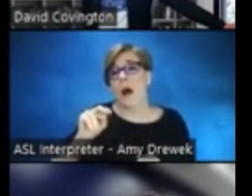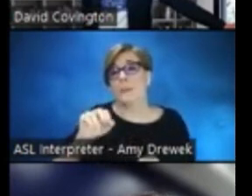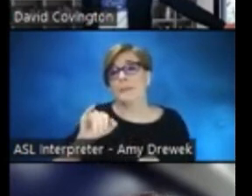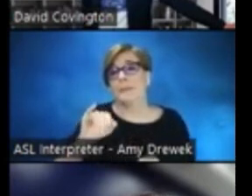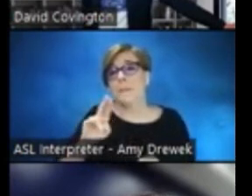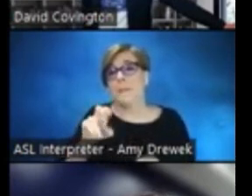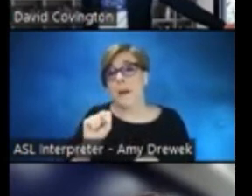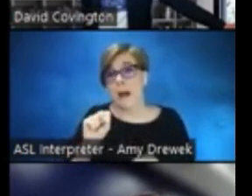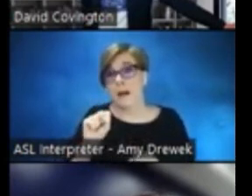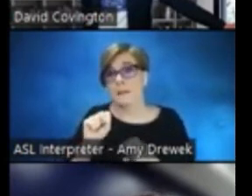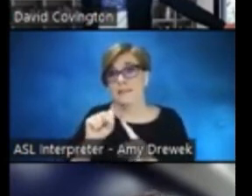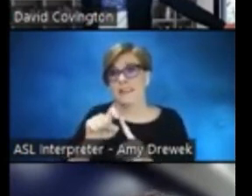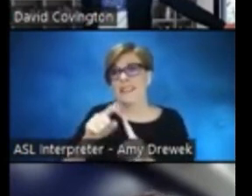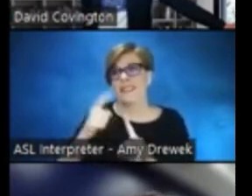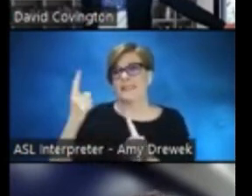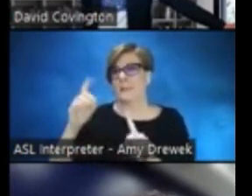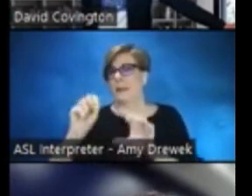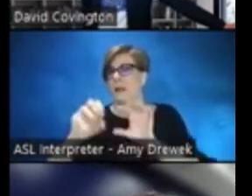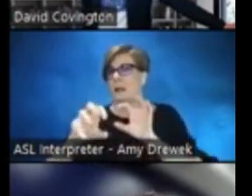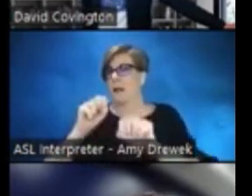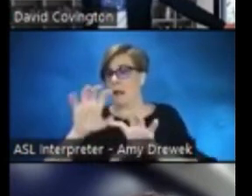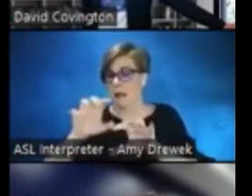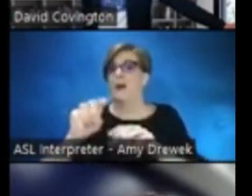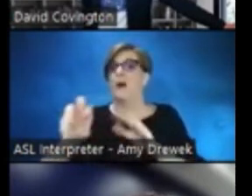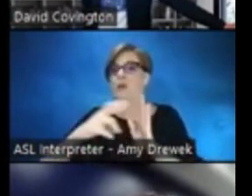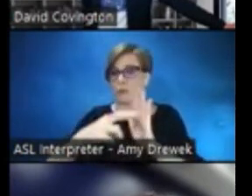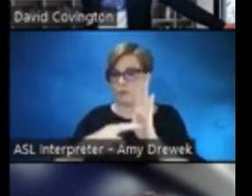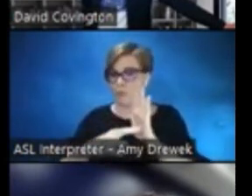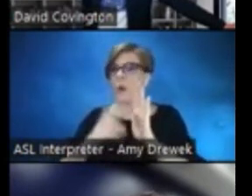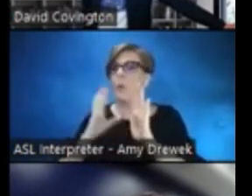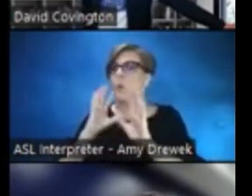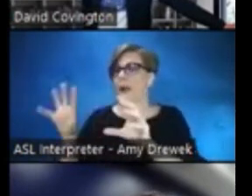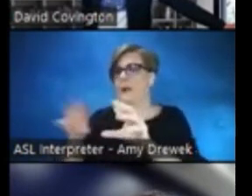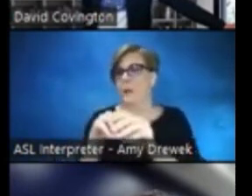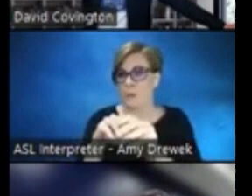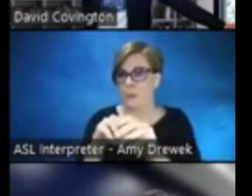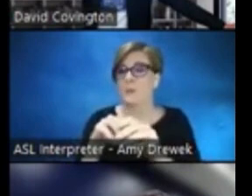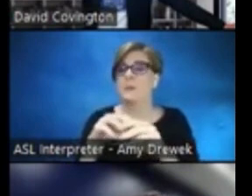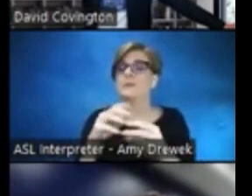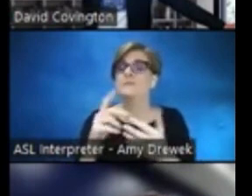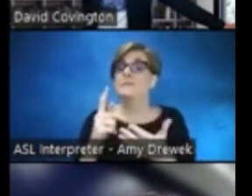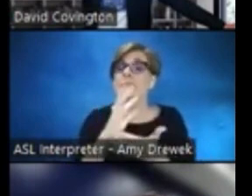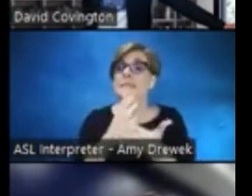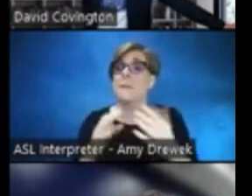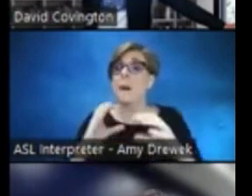THAT RULE IS SETTING INTO MOTION. THAT INCLUDES SOME OF THE MOBILE CRISIS PAYMENT IN